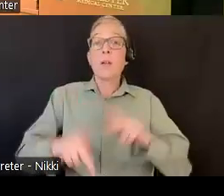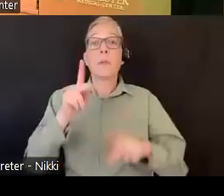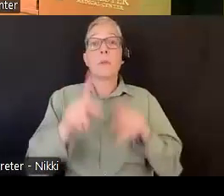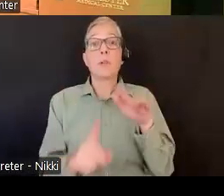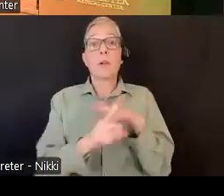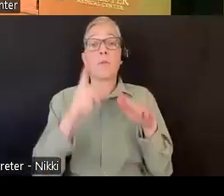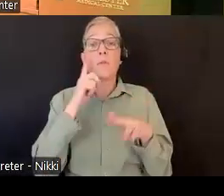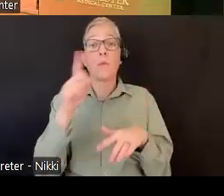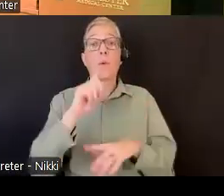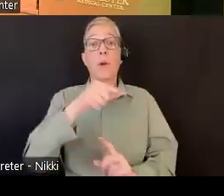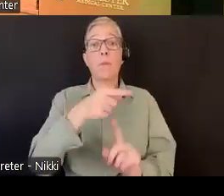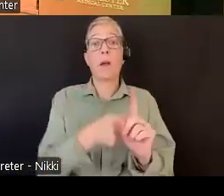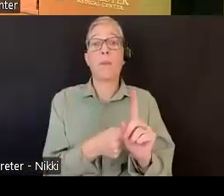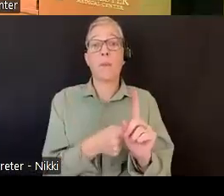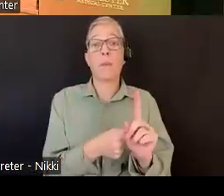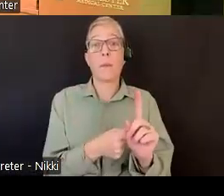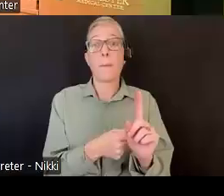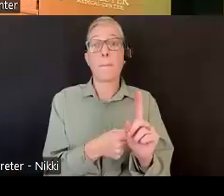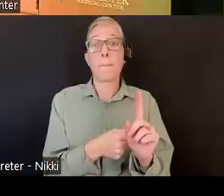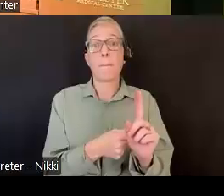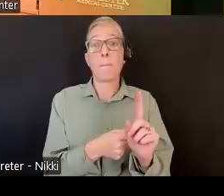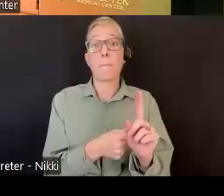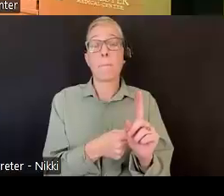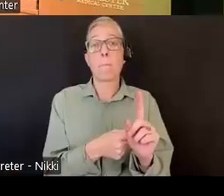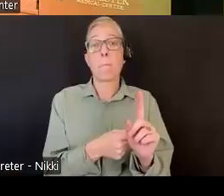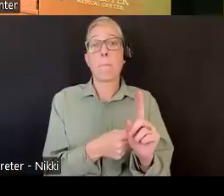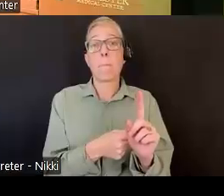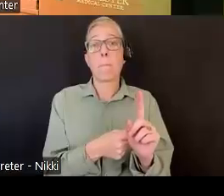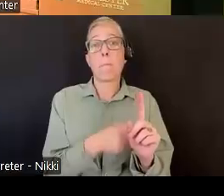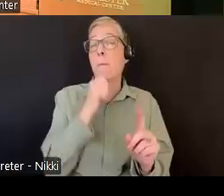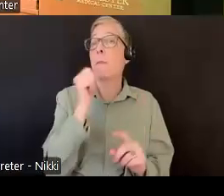know that's not a really great way to build trust with the community. even a year. I've found that's